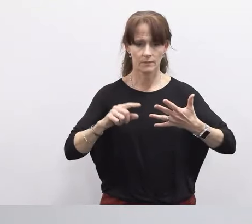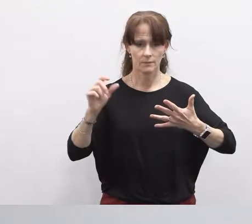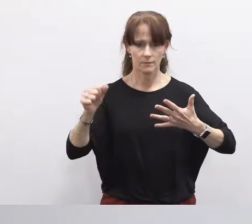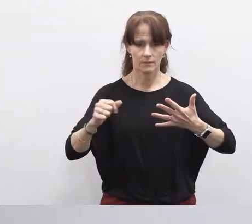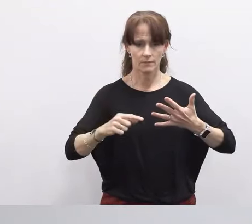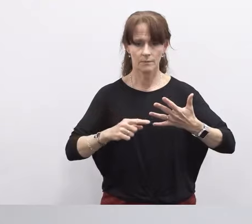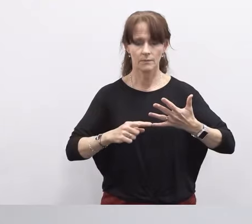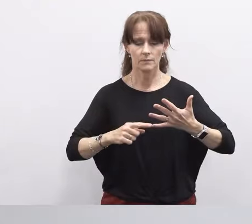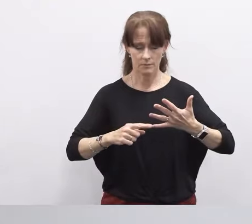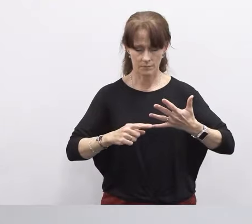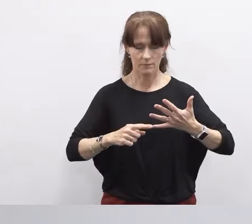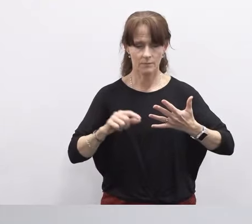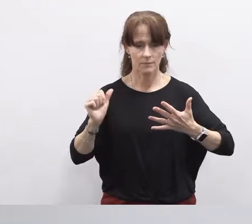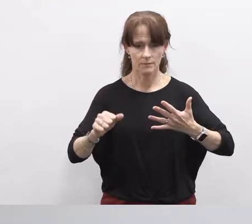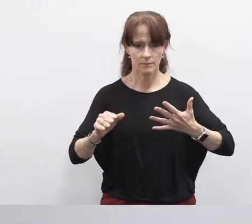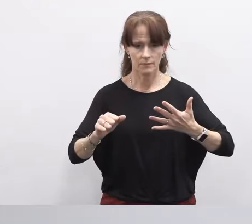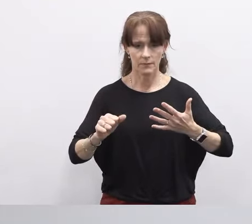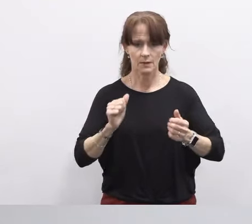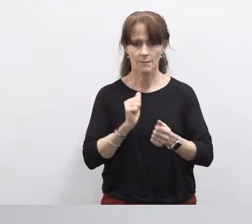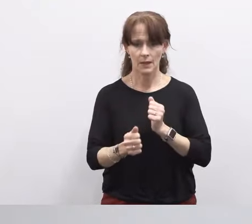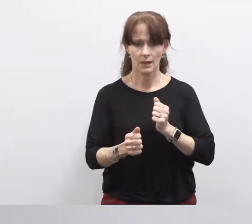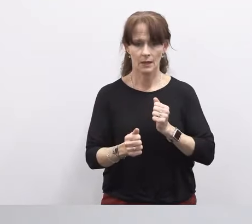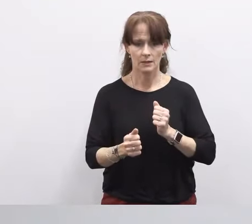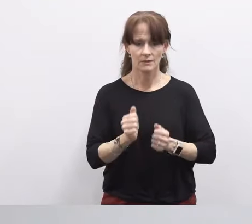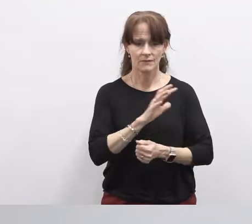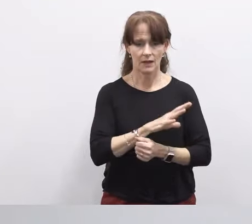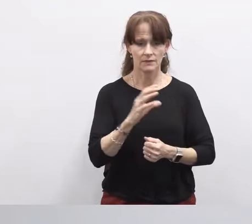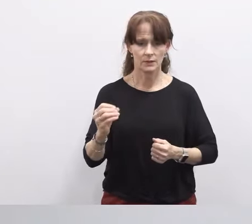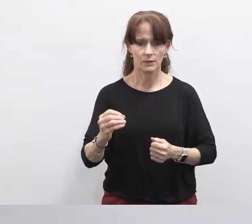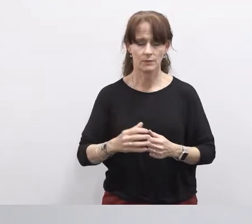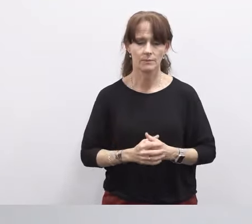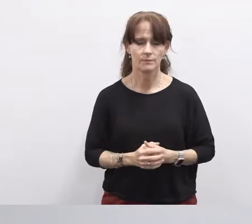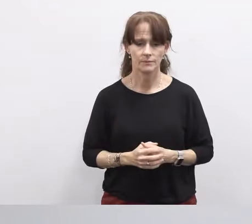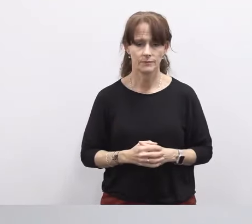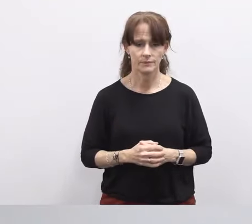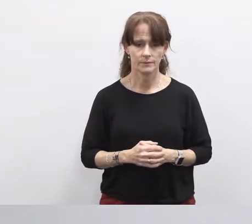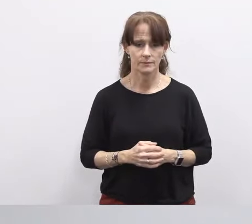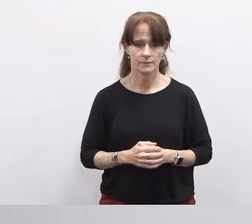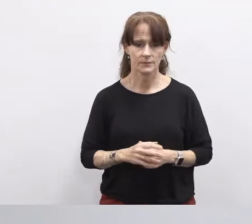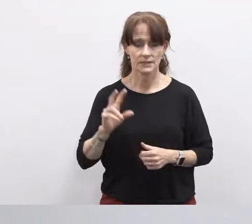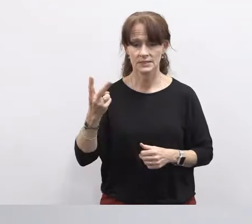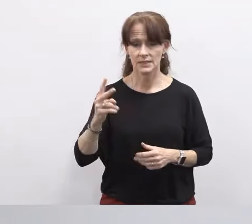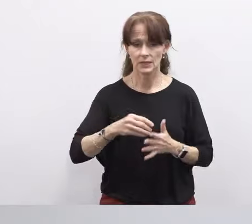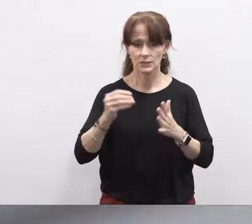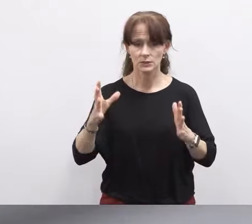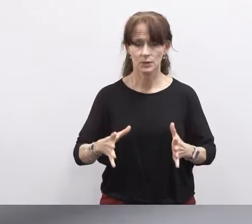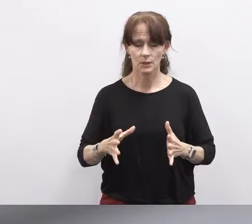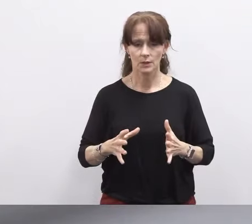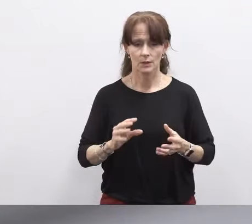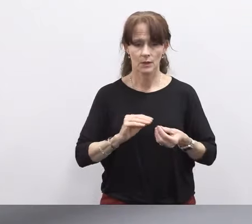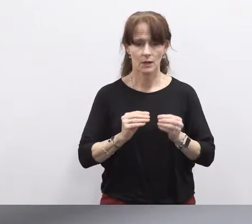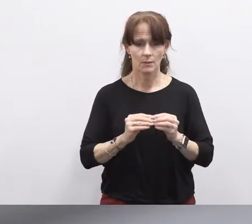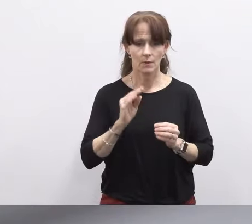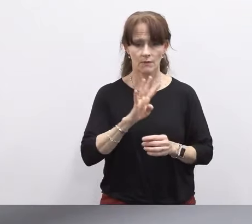And I also vote aye, so that item passes five, zero. Thank you. The second student is student number 446.